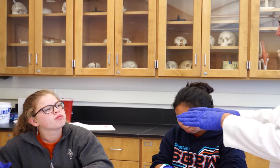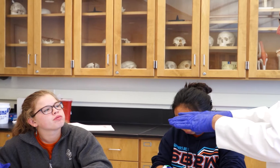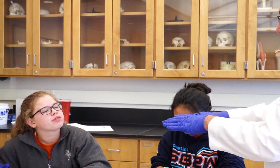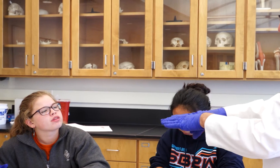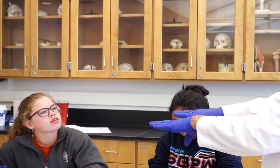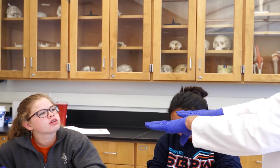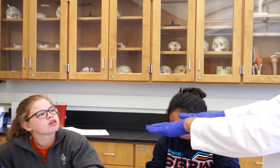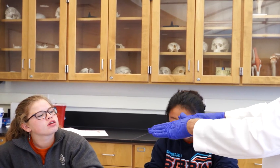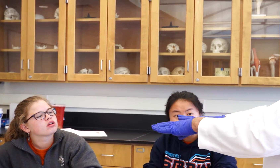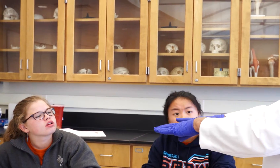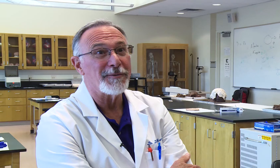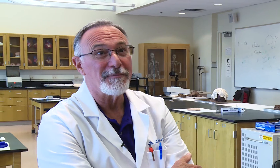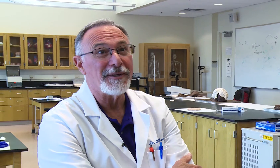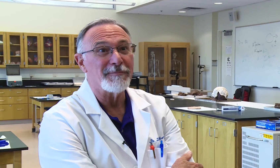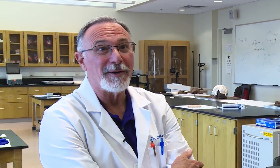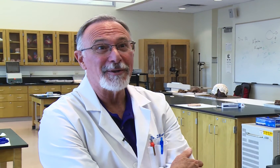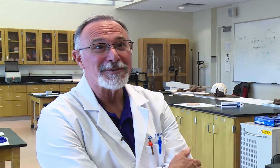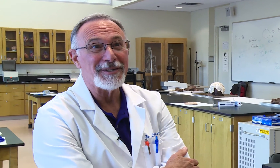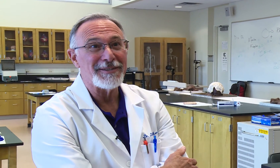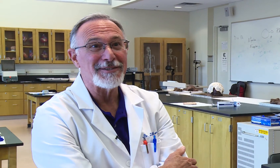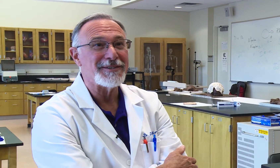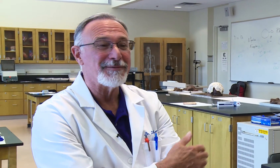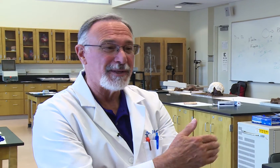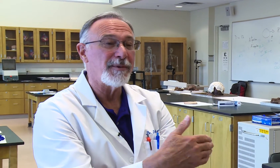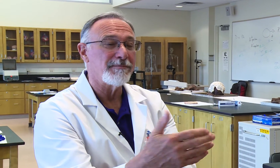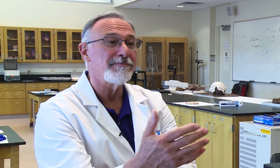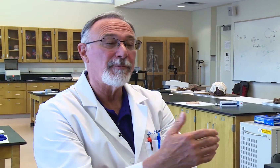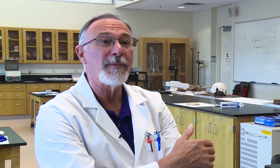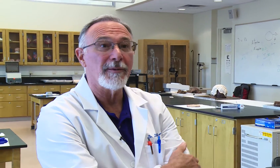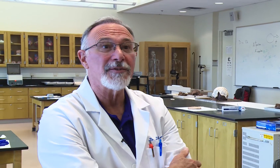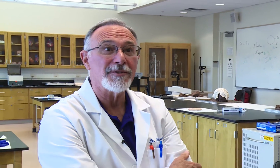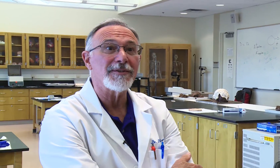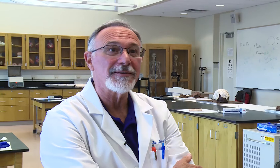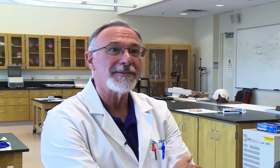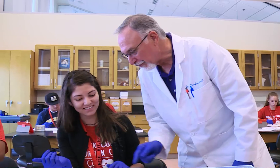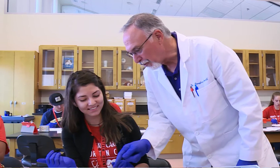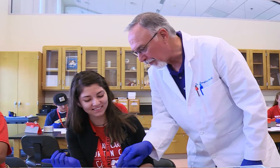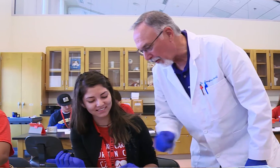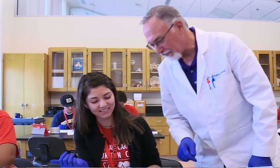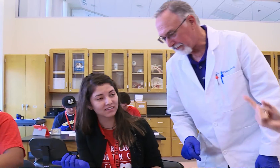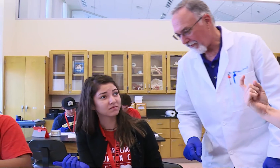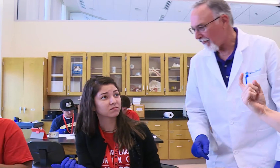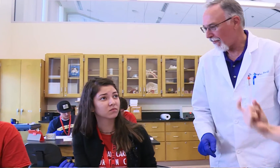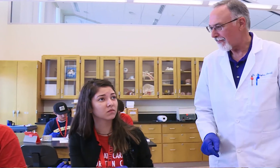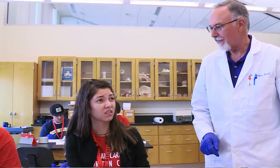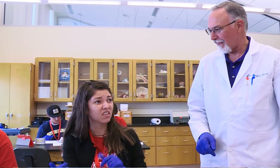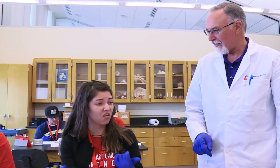coming to RIT to work with me in biomedical sciences and maybe-- maybe become physicians, so that's what I see this is all about.